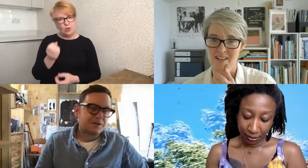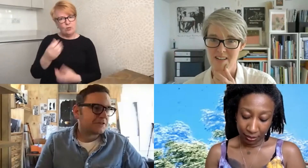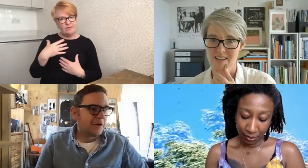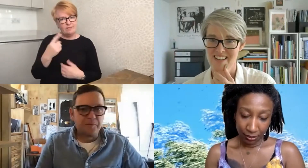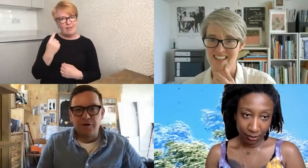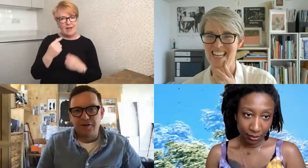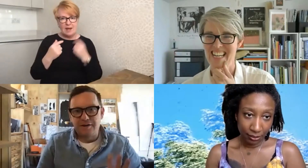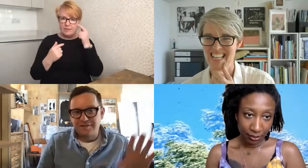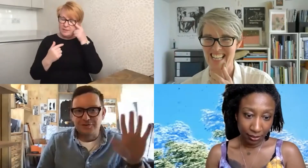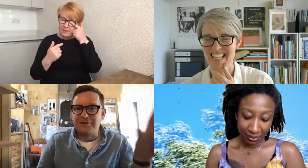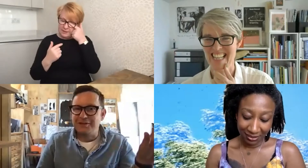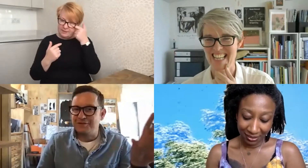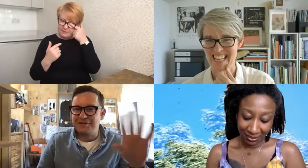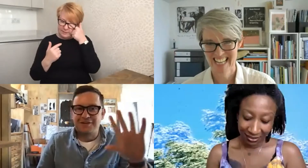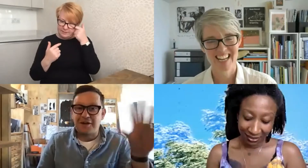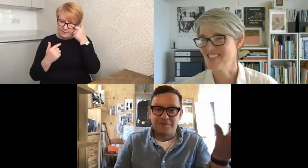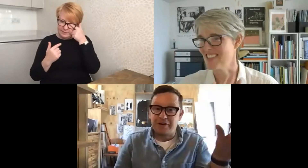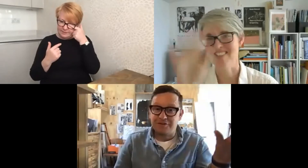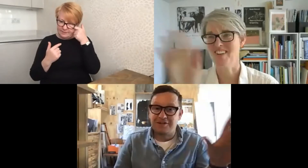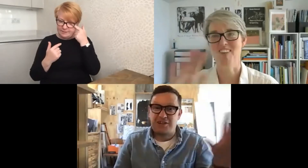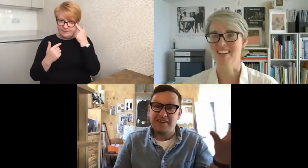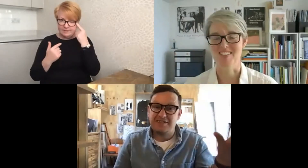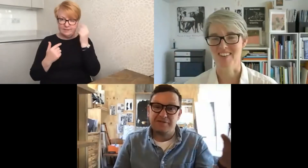so I'm not an art historian… >> JES: Don’t worry about that…